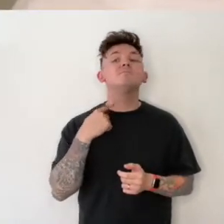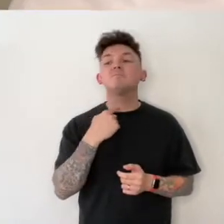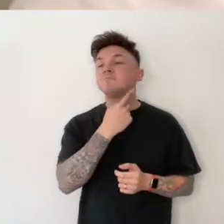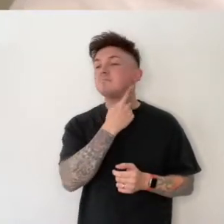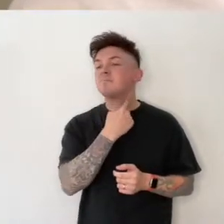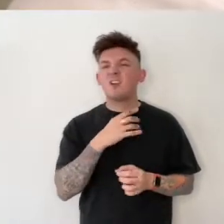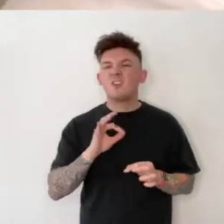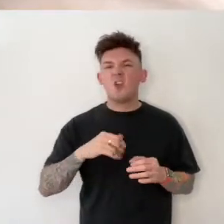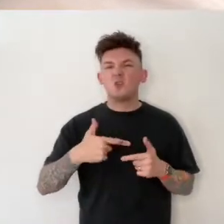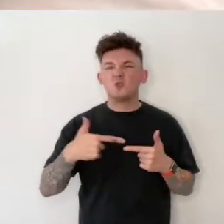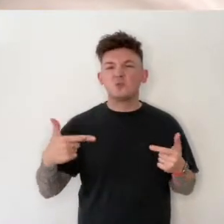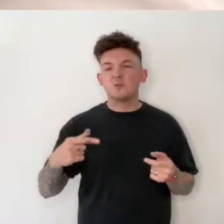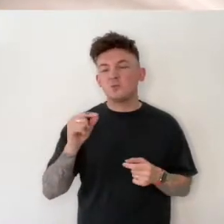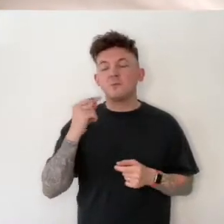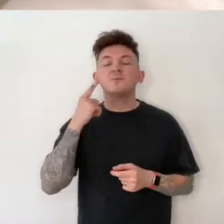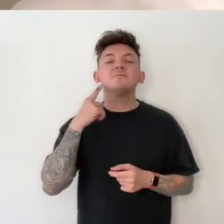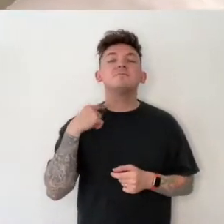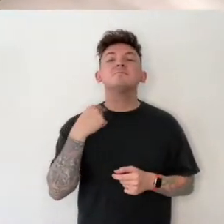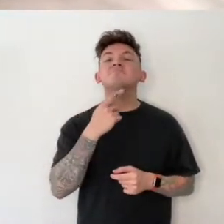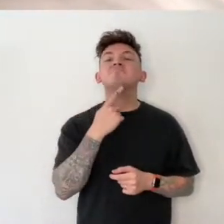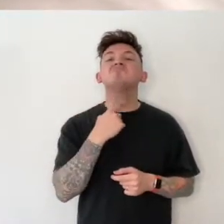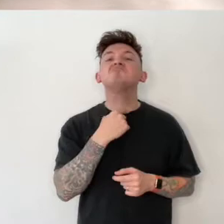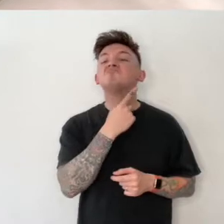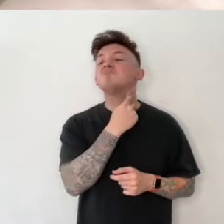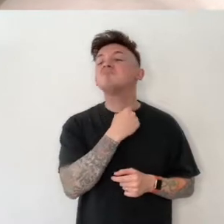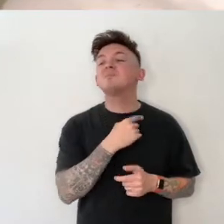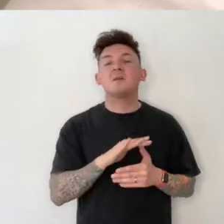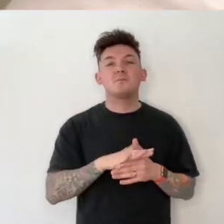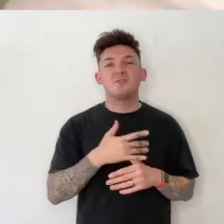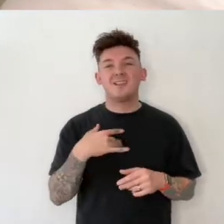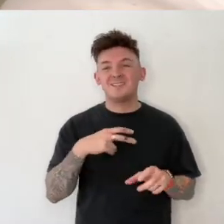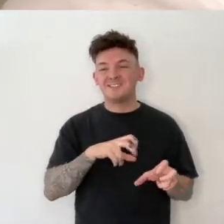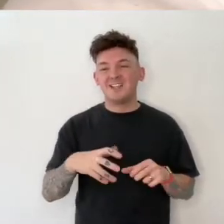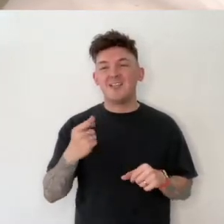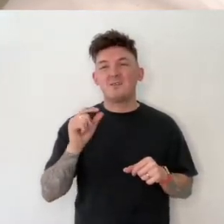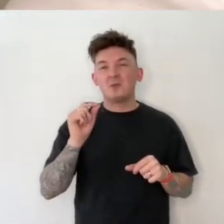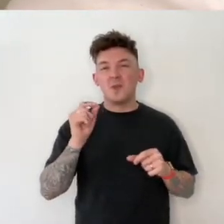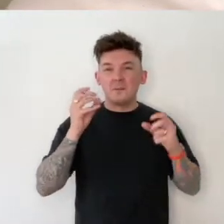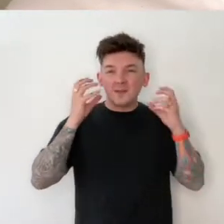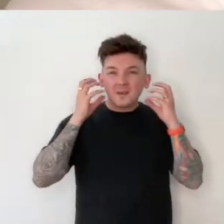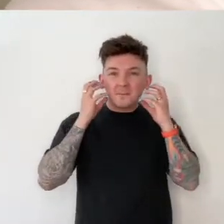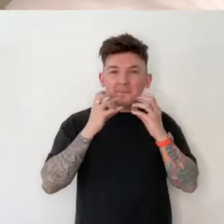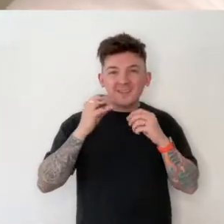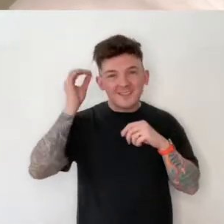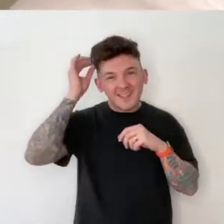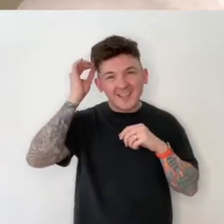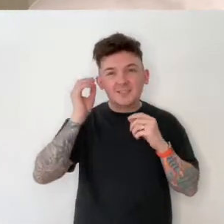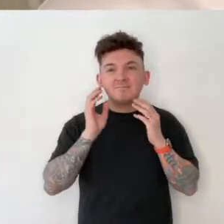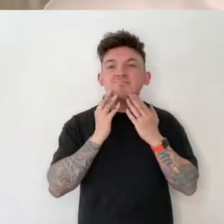down here but because of i still have some beard hair here um and like i said when i